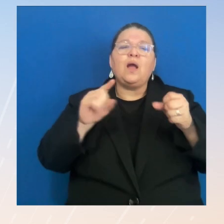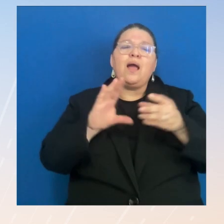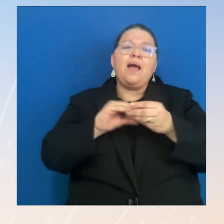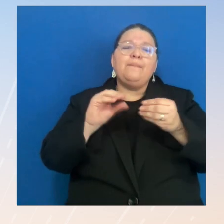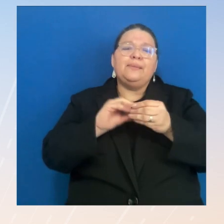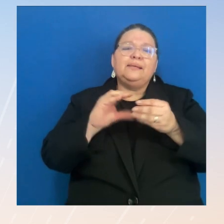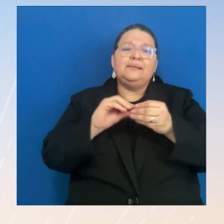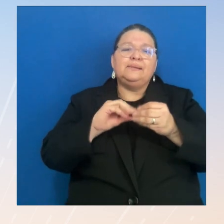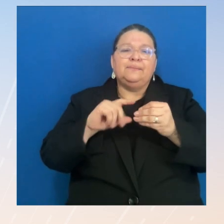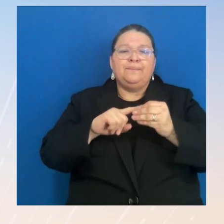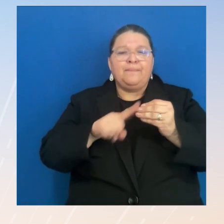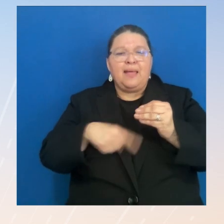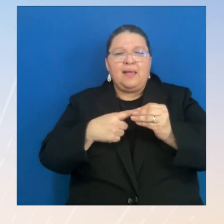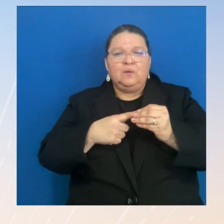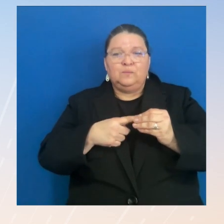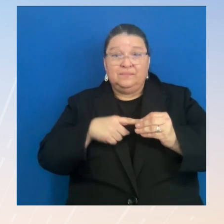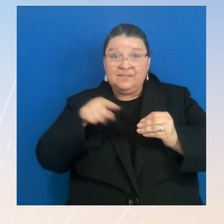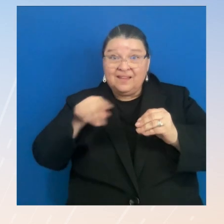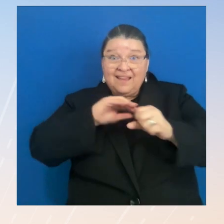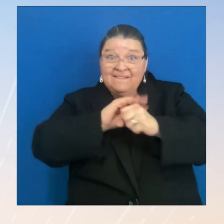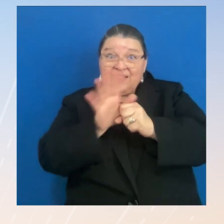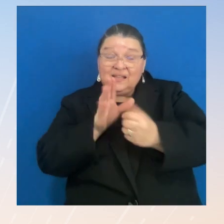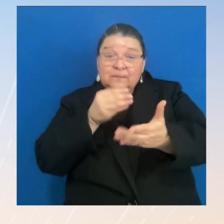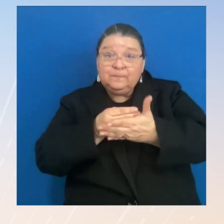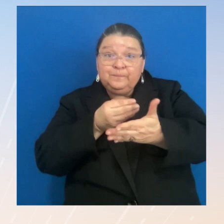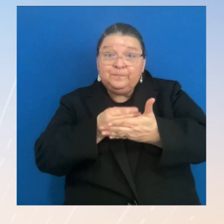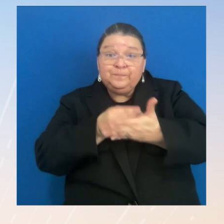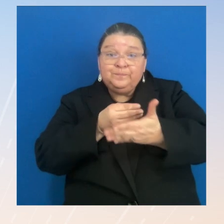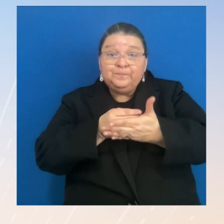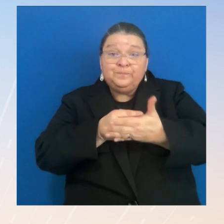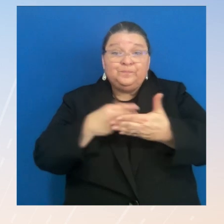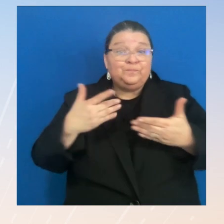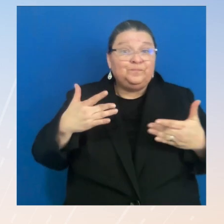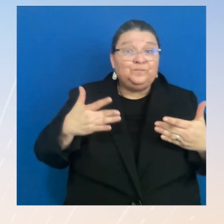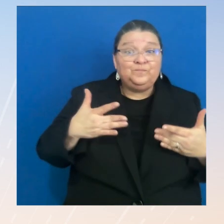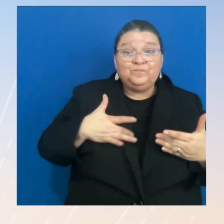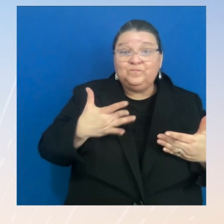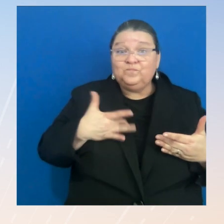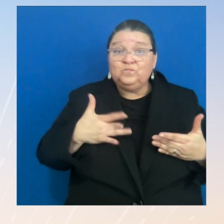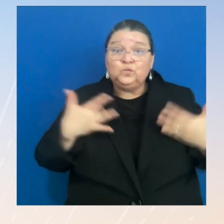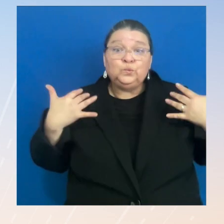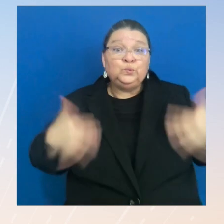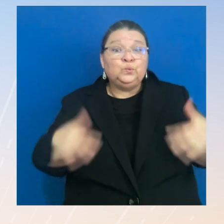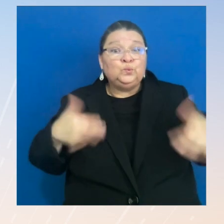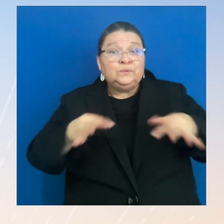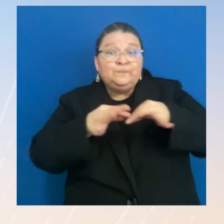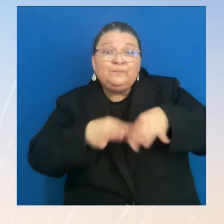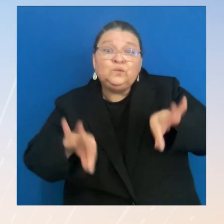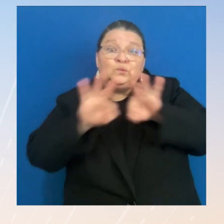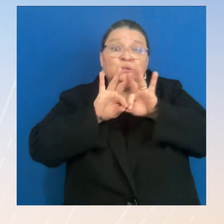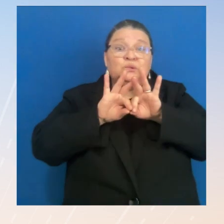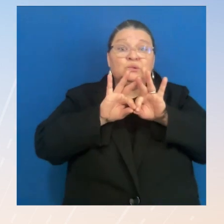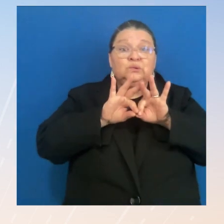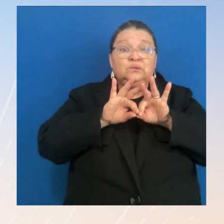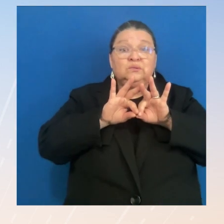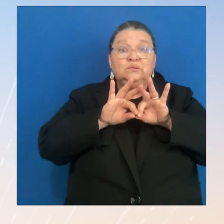at a moment when it seems that a lot of the attention and focus has been on moving away from the pandemic? Ms. Psaki: Sure.